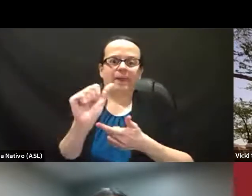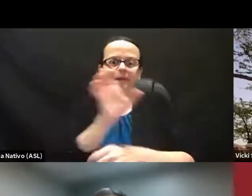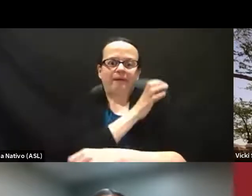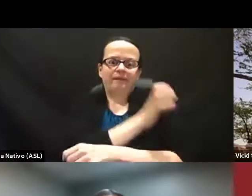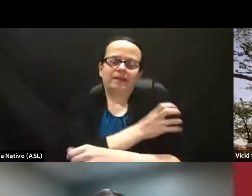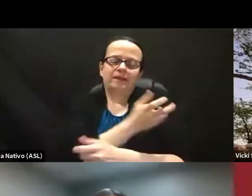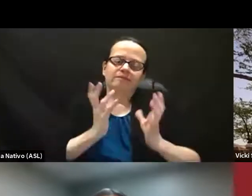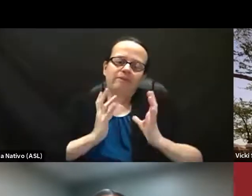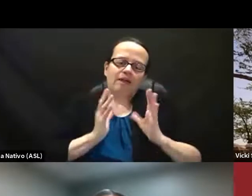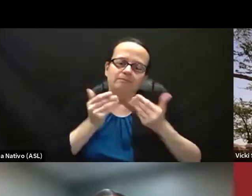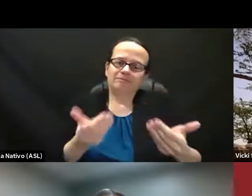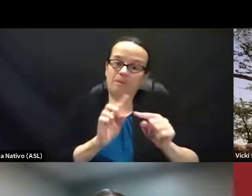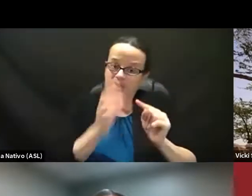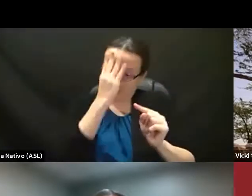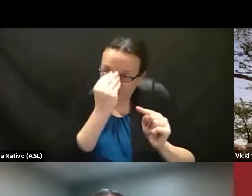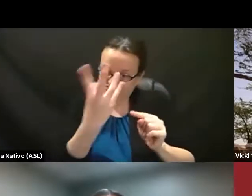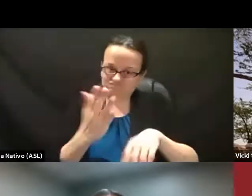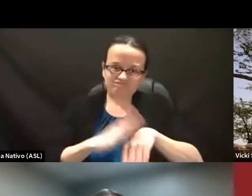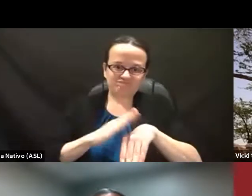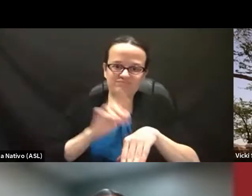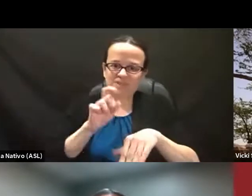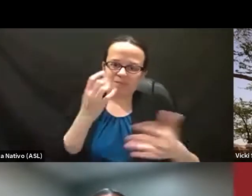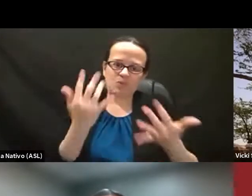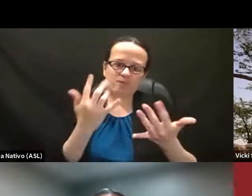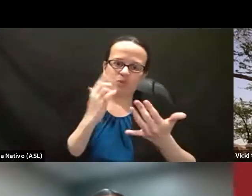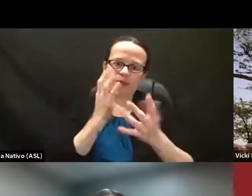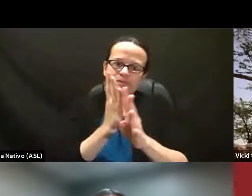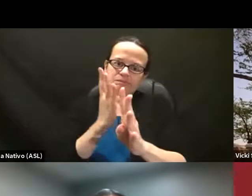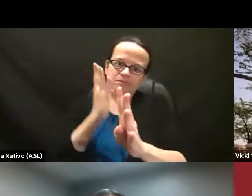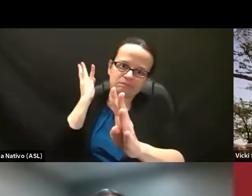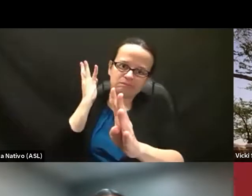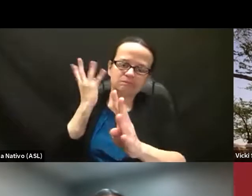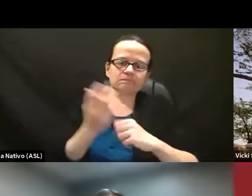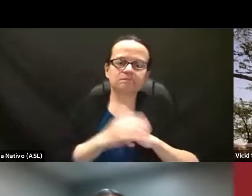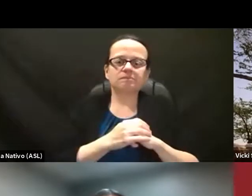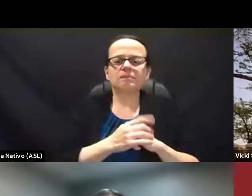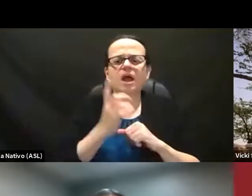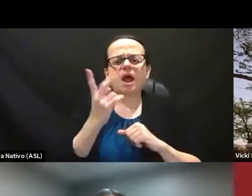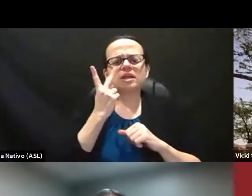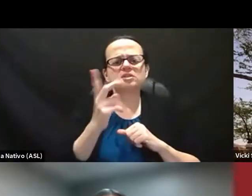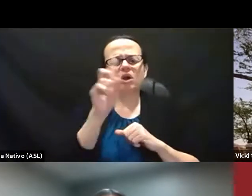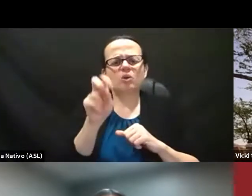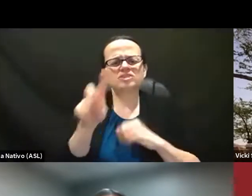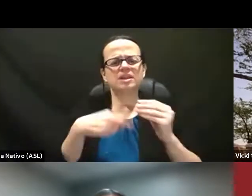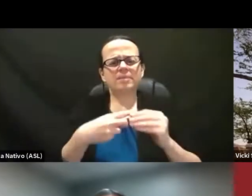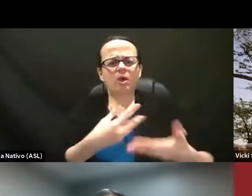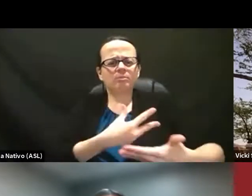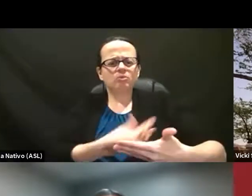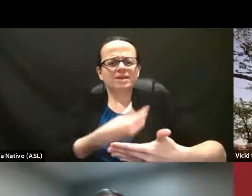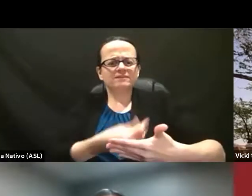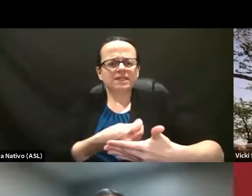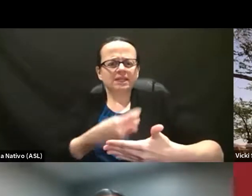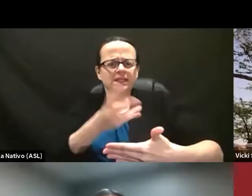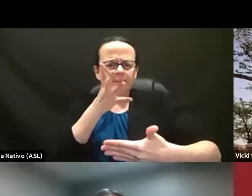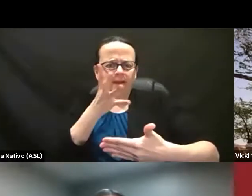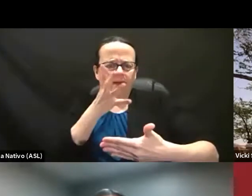Janice Hoffman (Pharm.D): Just realize, you might have to have to wait, I saw a question come out about breastfeeding moms can they receive it, and is it safe for the baby.